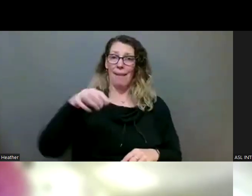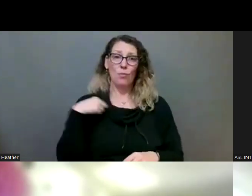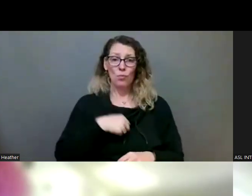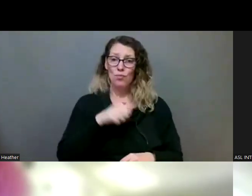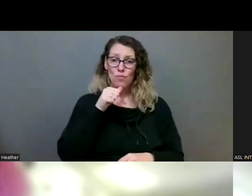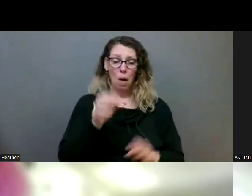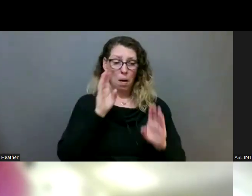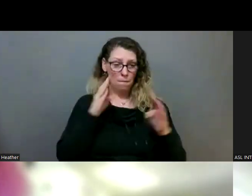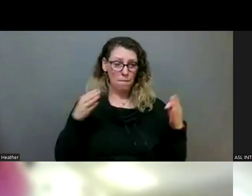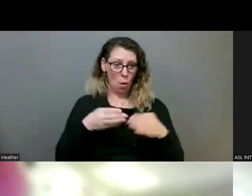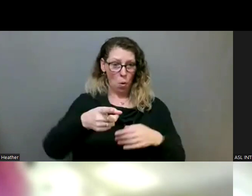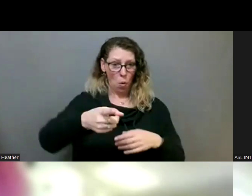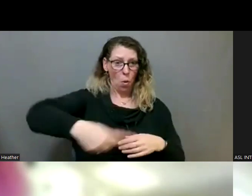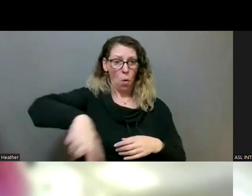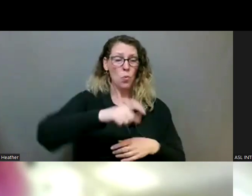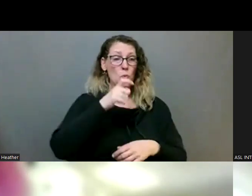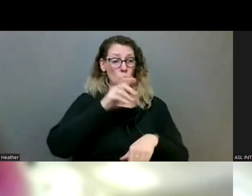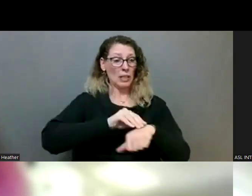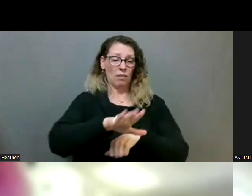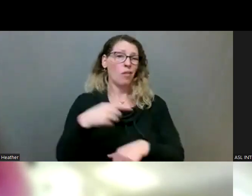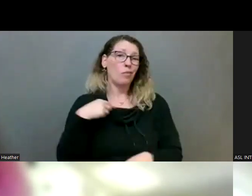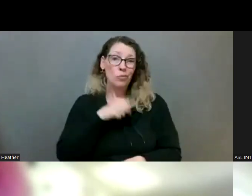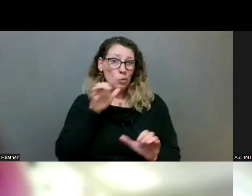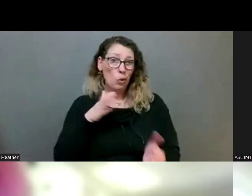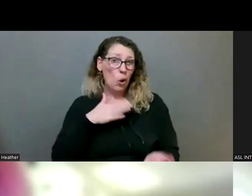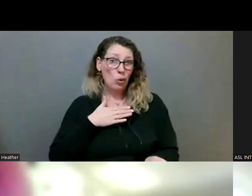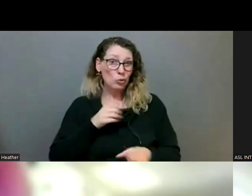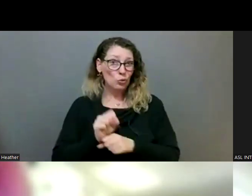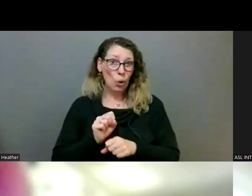that are being affected, we're not doing our job; so really leveraging the voice